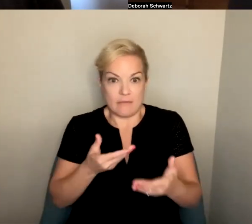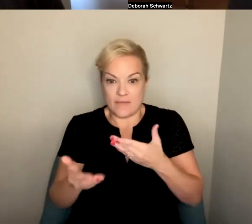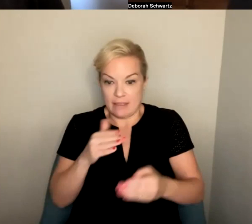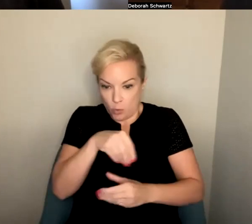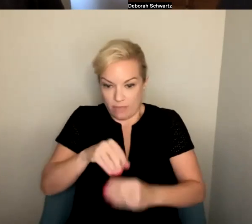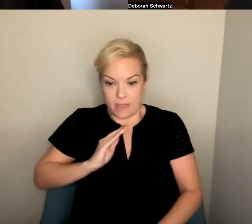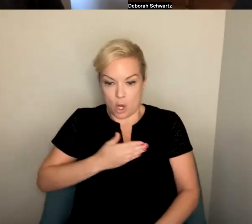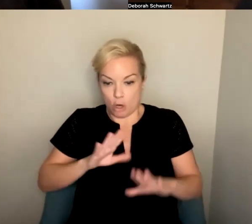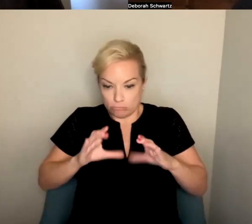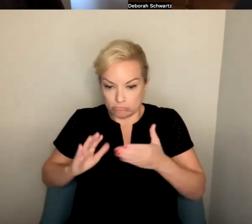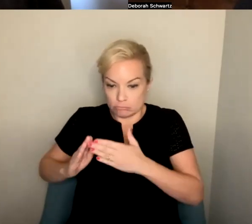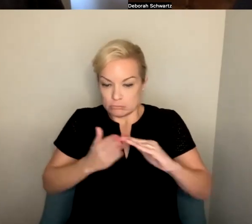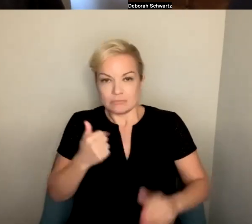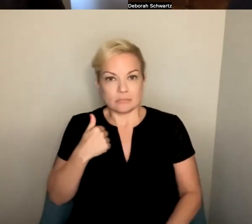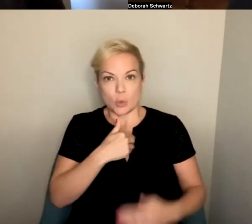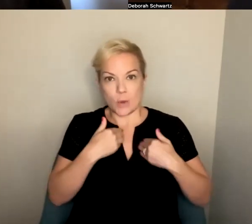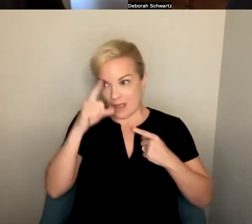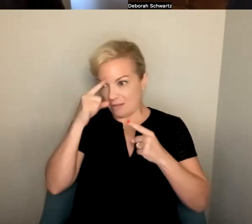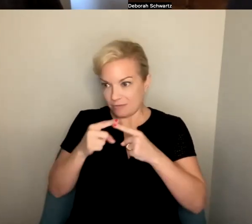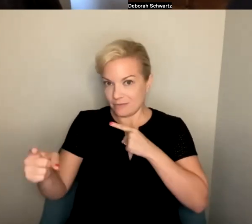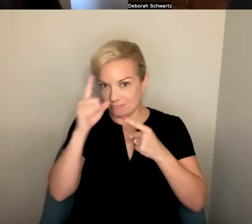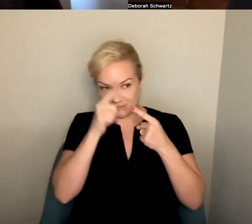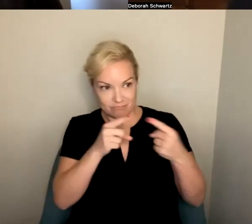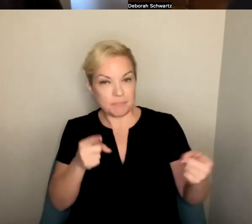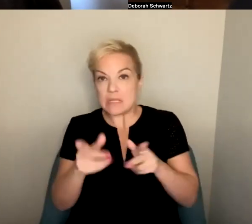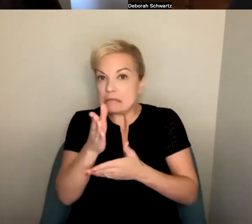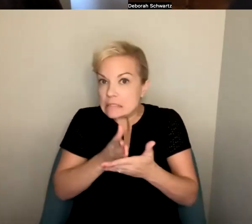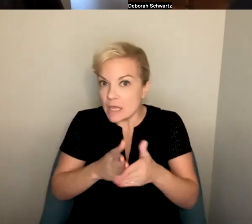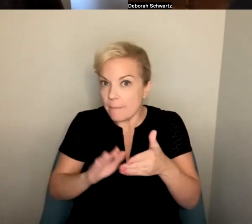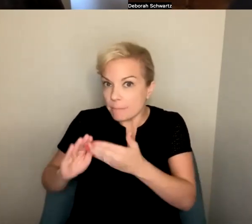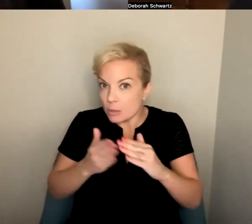I've been told by community members I may be- I'm wrong on something or other, and that leads